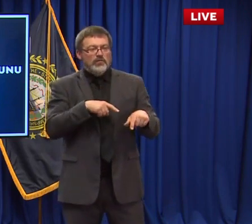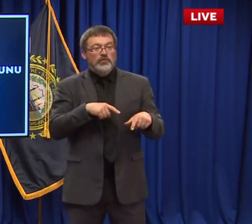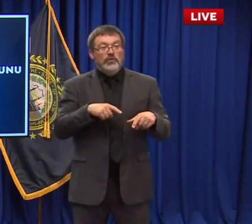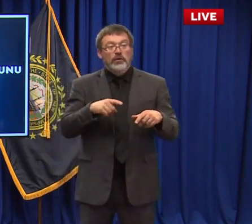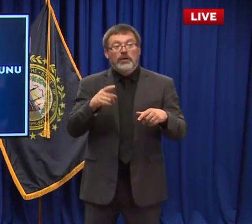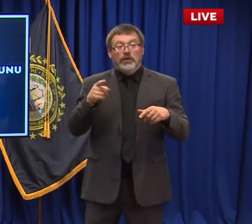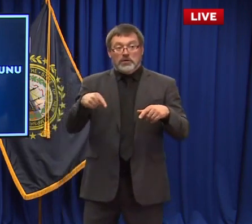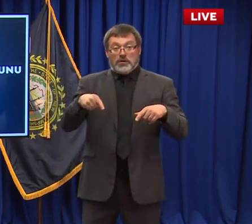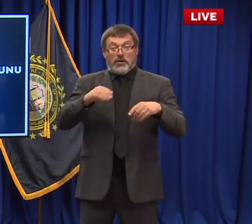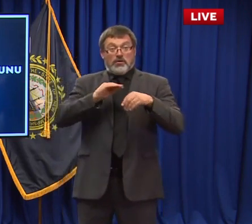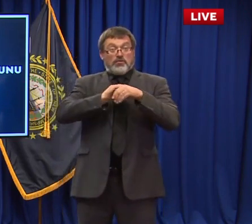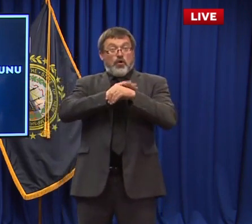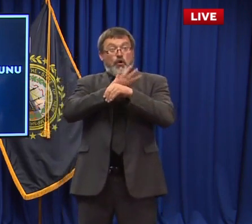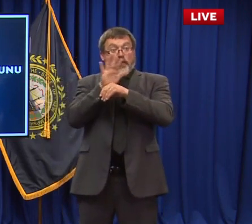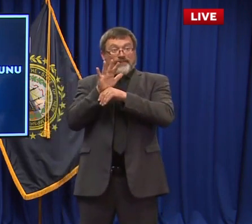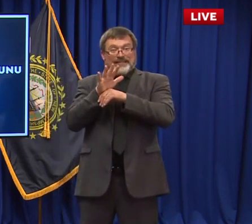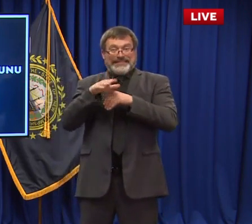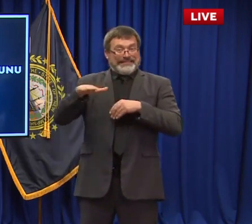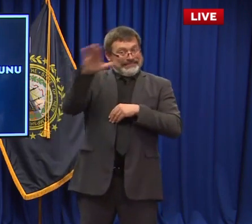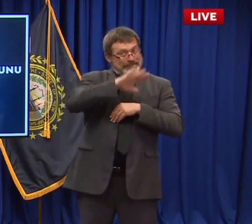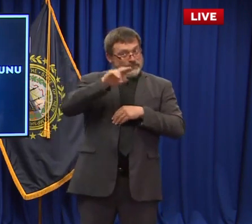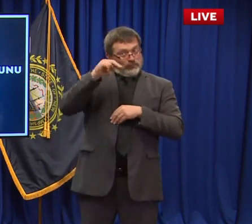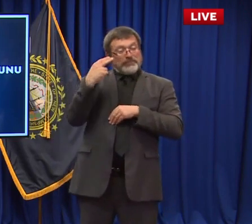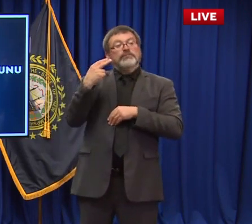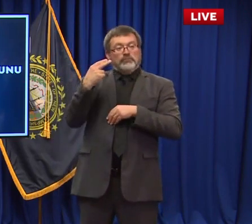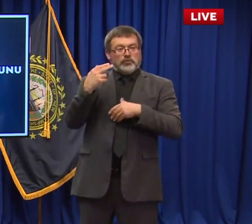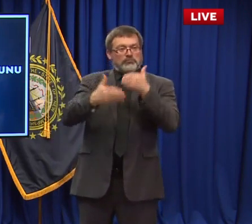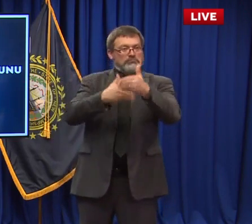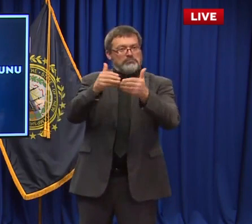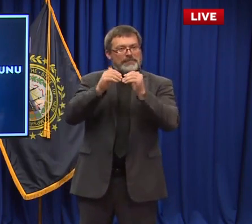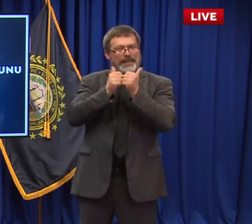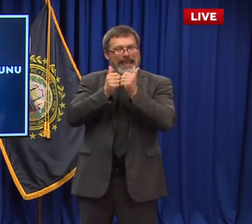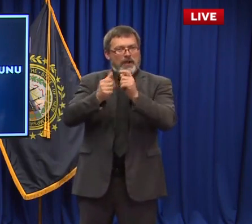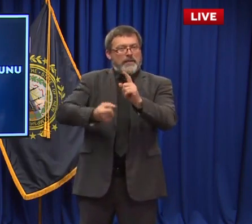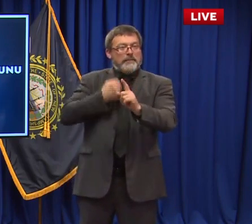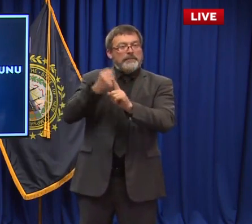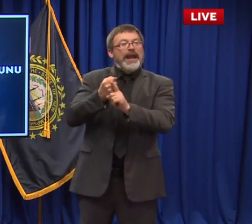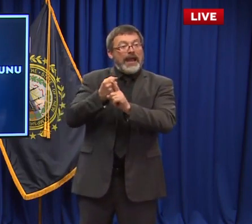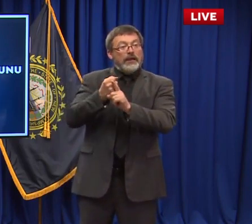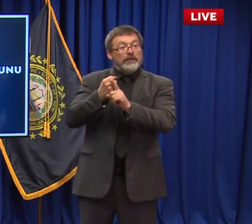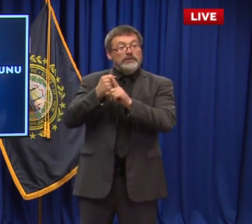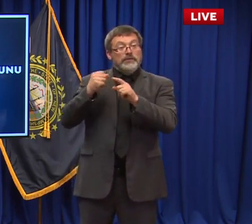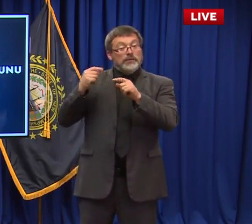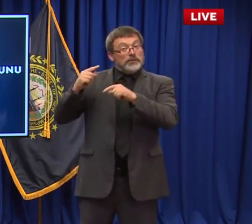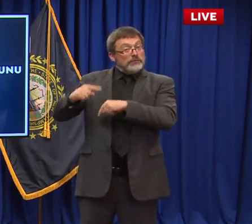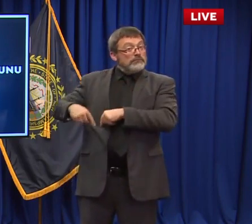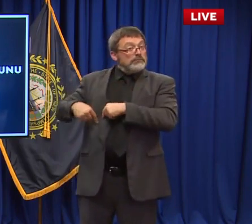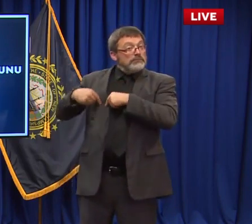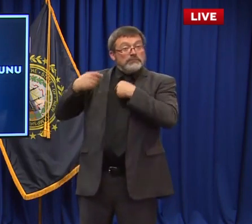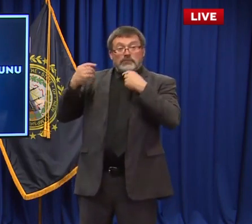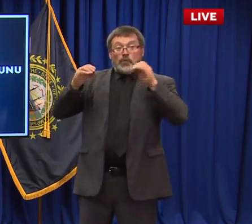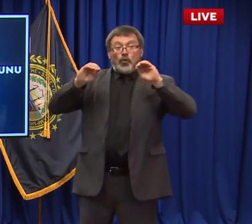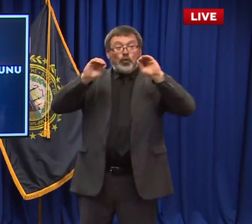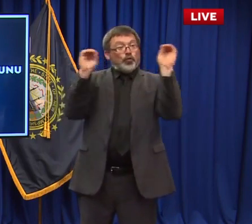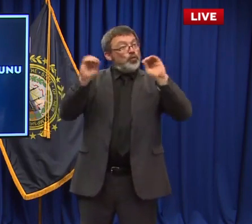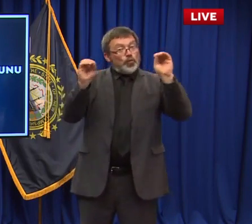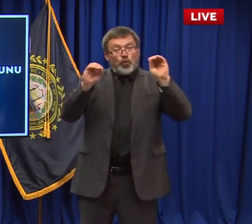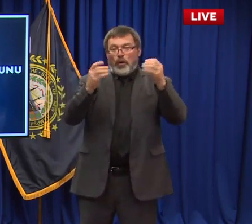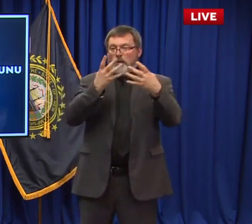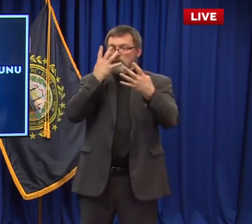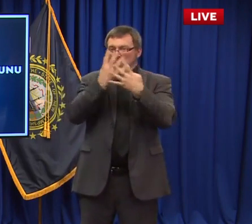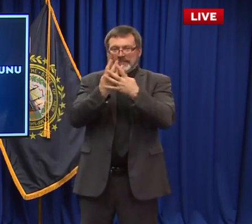THE FIRST QUESTION IS A QUICK ONE ON AN UPDATE ON COVID AND NOW IT PERTAINS TO CORRECTIONAL FACILITIES IN NEW HAMPSHIRE.